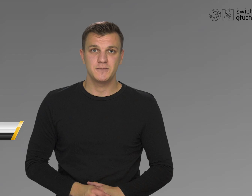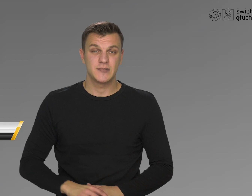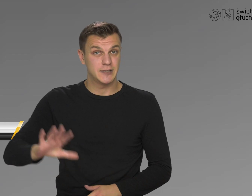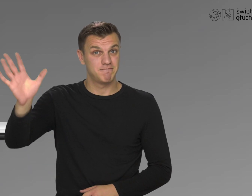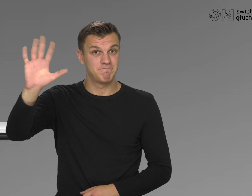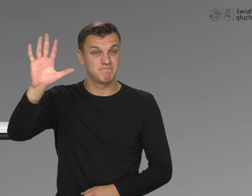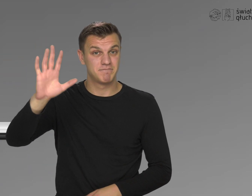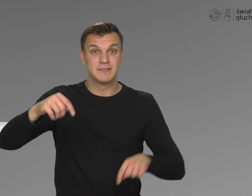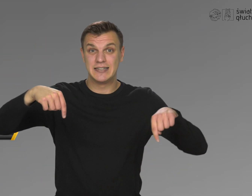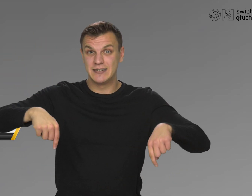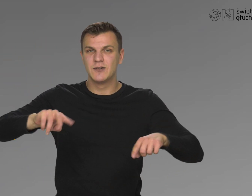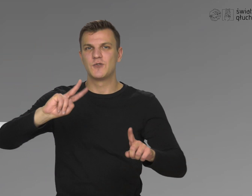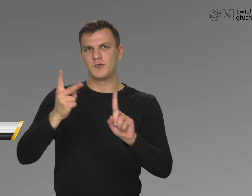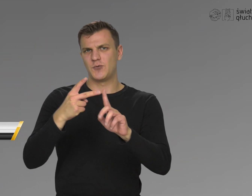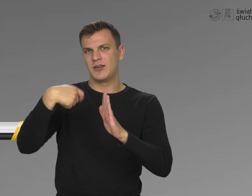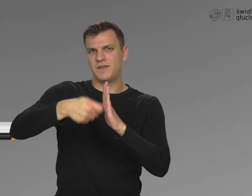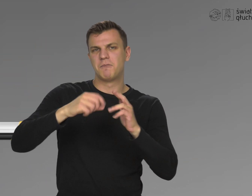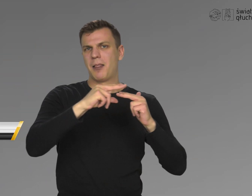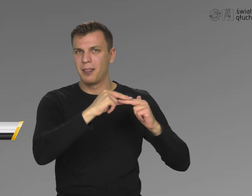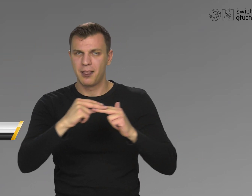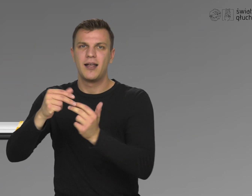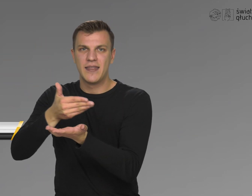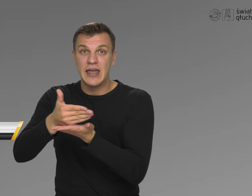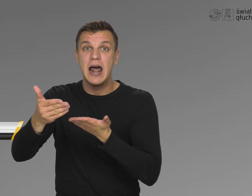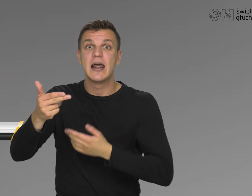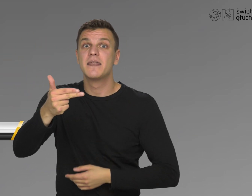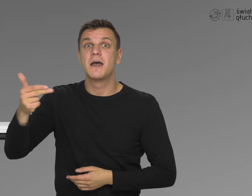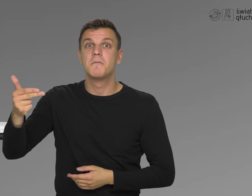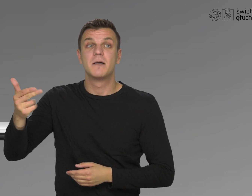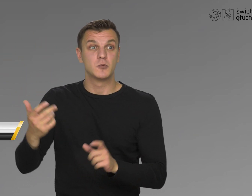Hello. Welcome to the second part